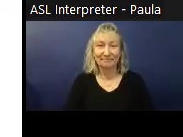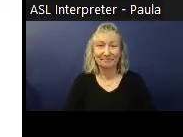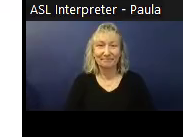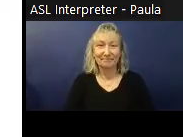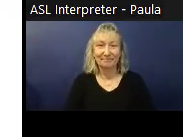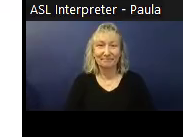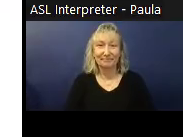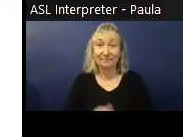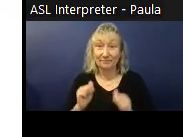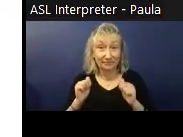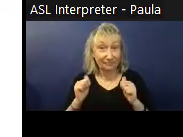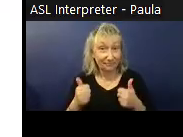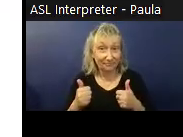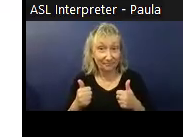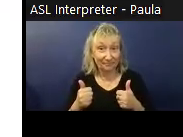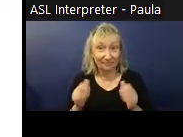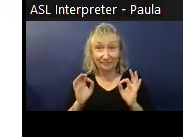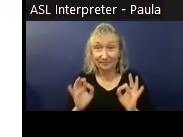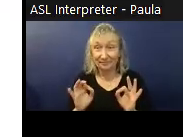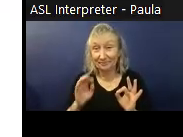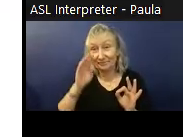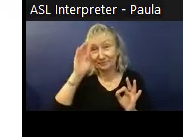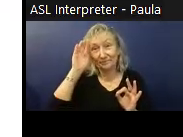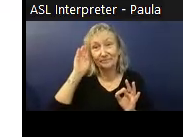OK, if there's no other comments for